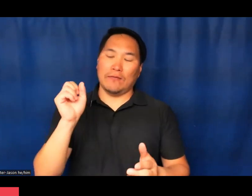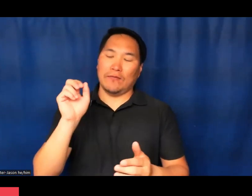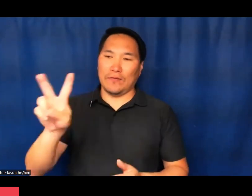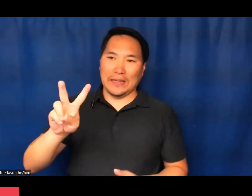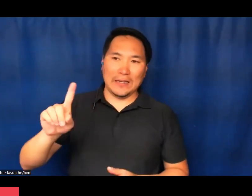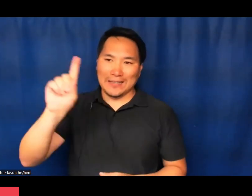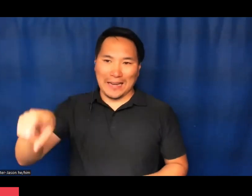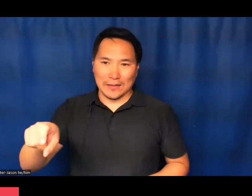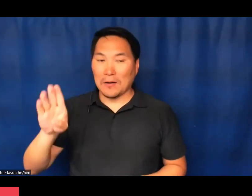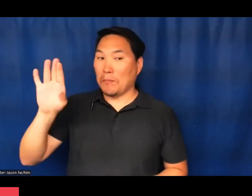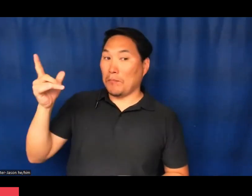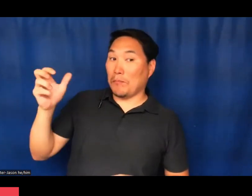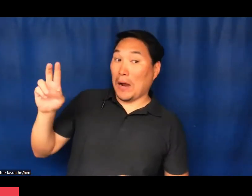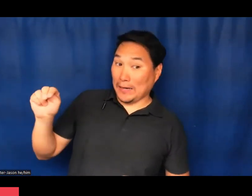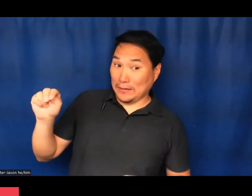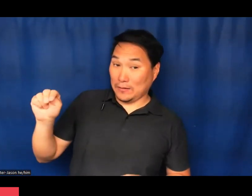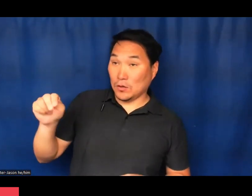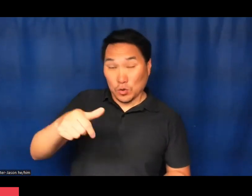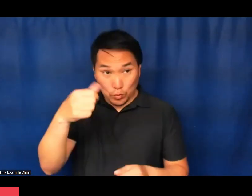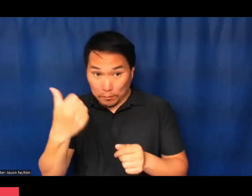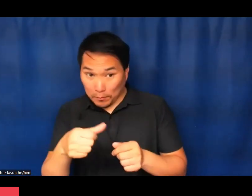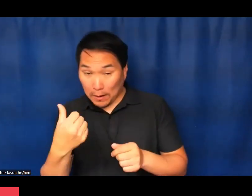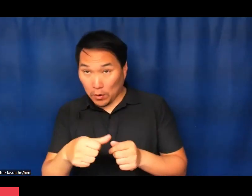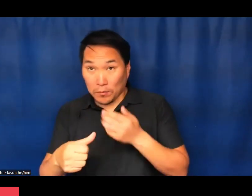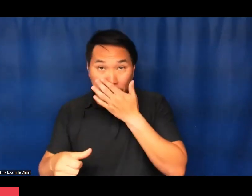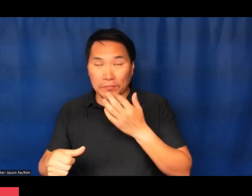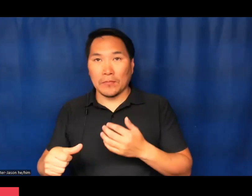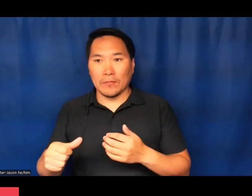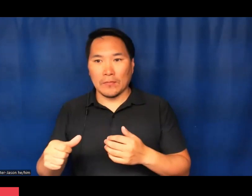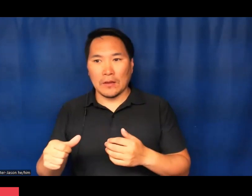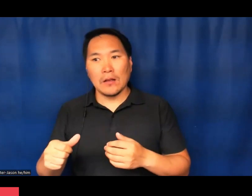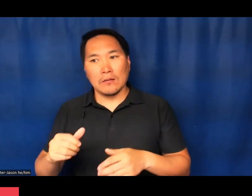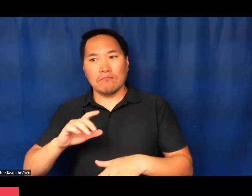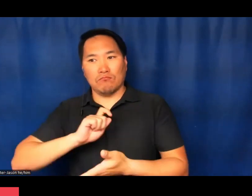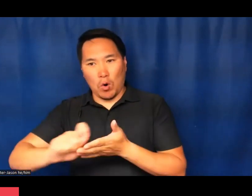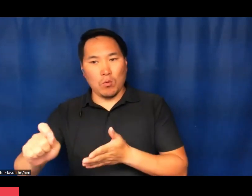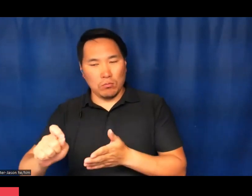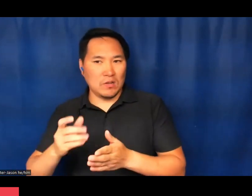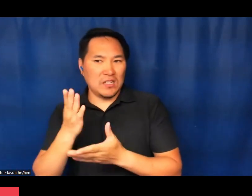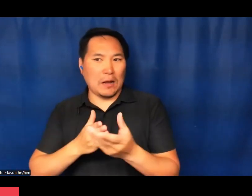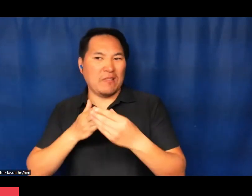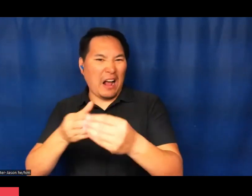The Biden Administration you might remember adopted some guidance for DHS and border patrol